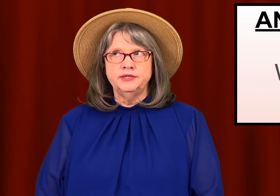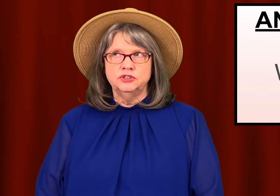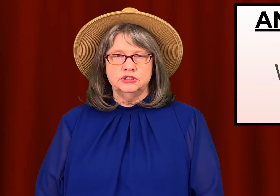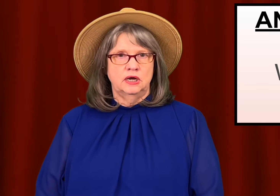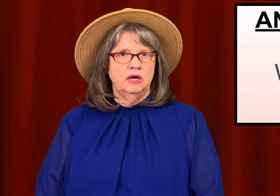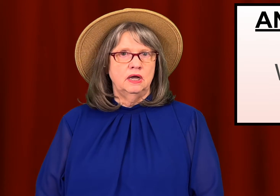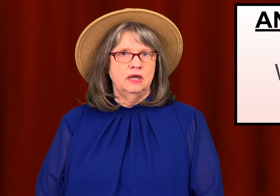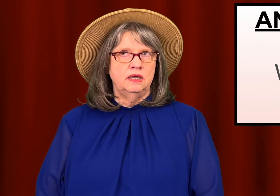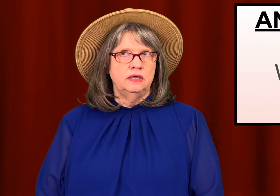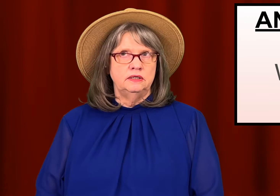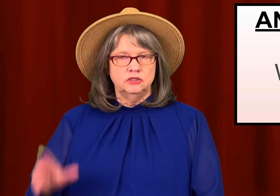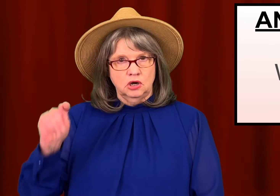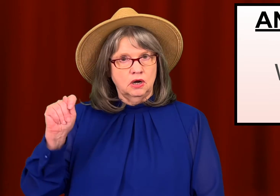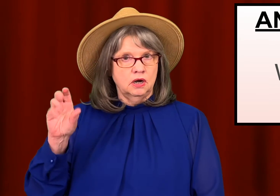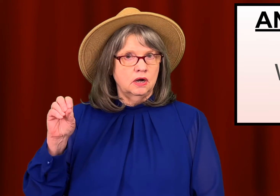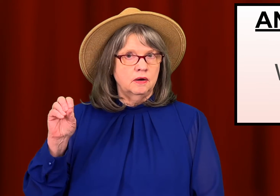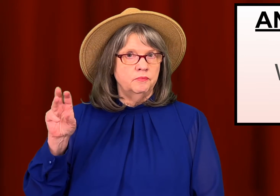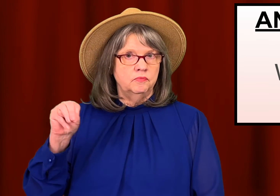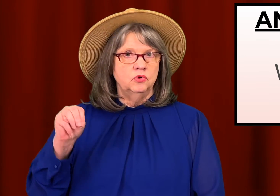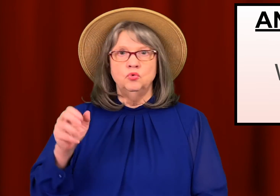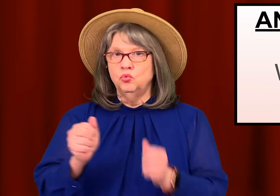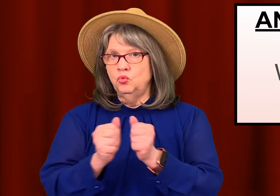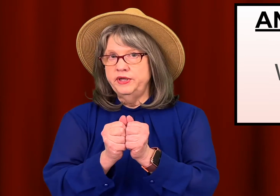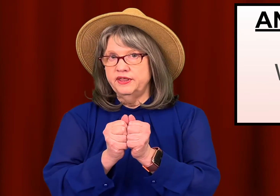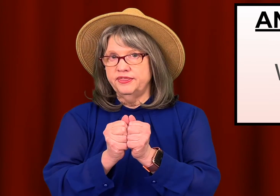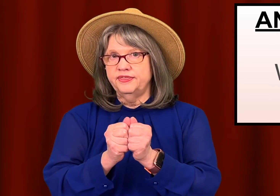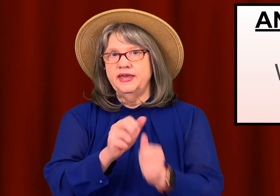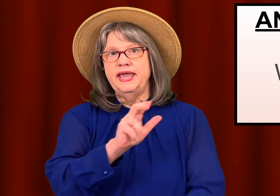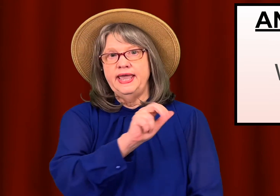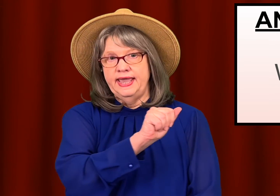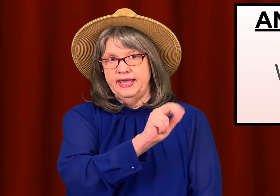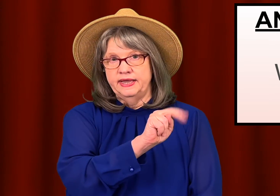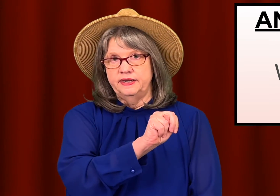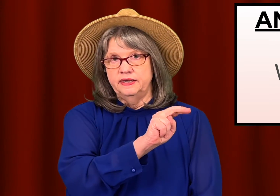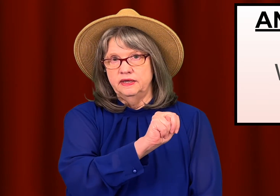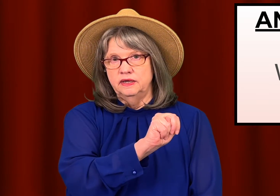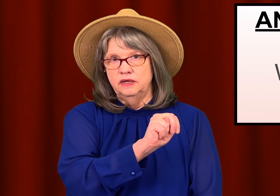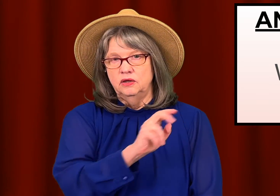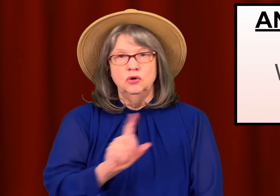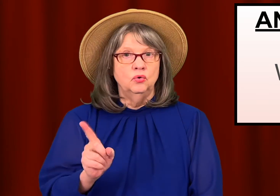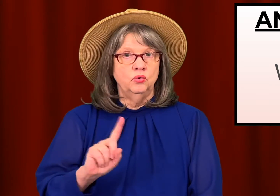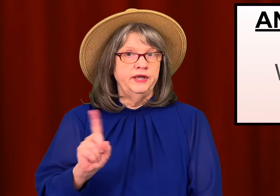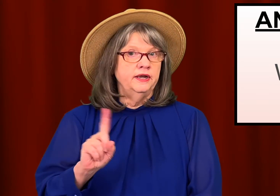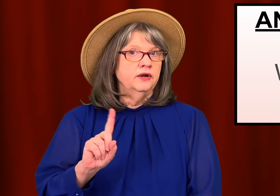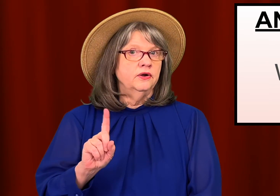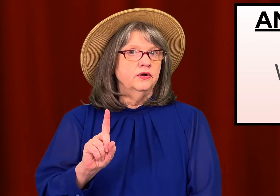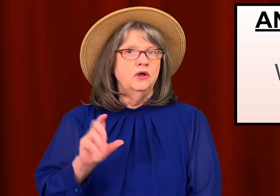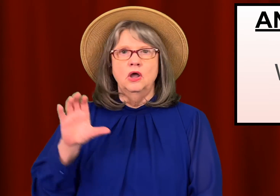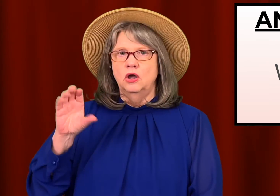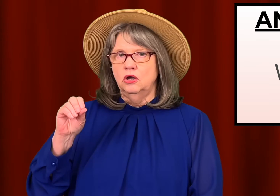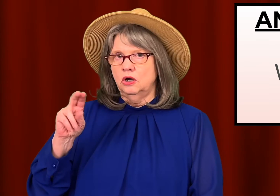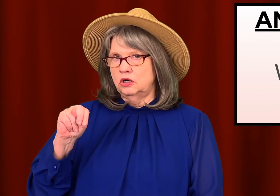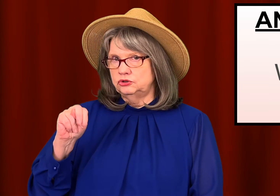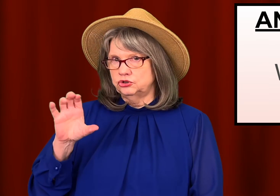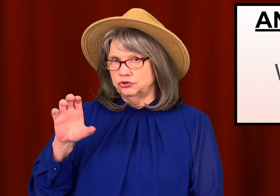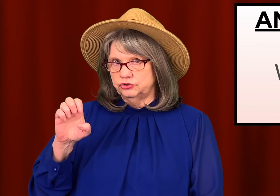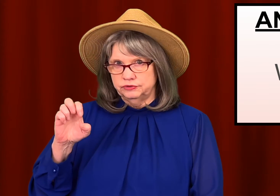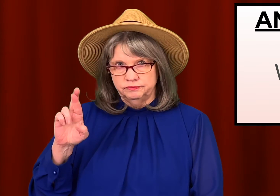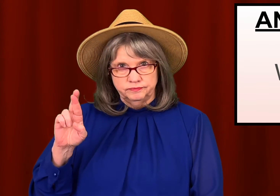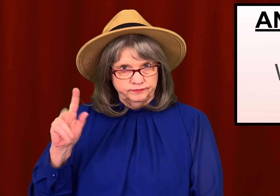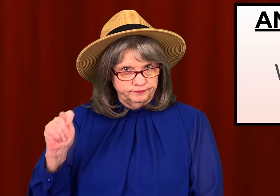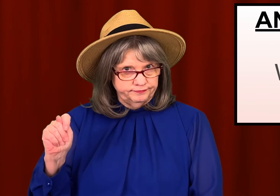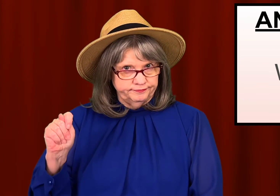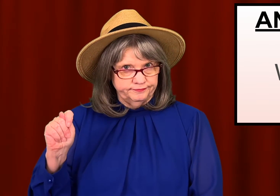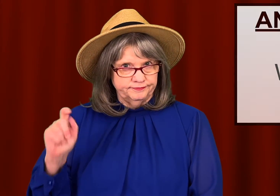I could sign TOM WITH ANN, WHERE? CONCERT.